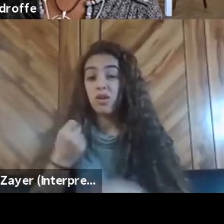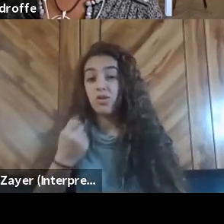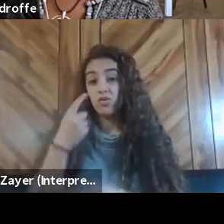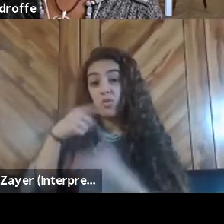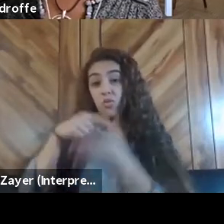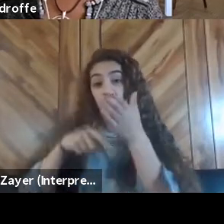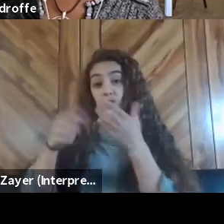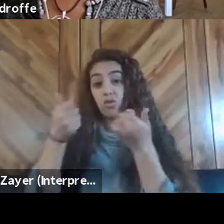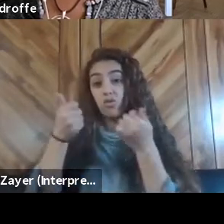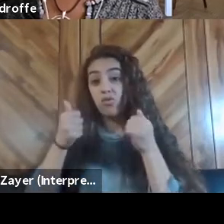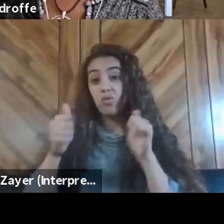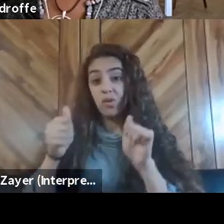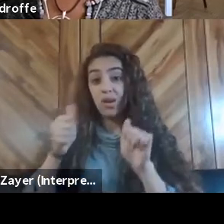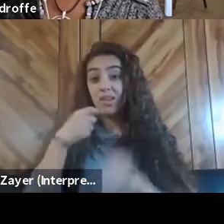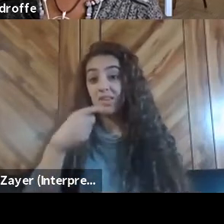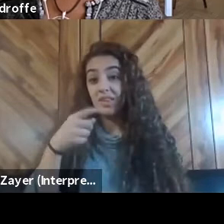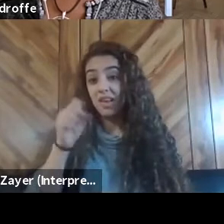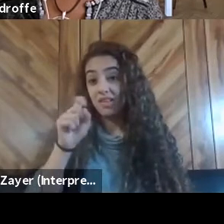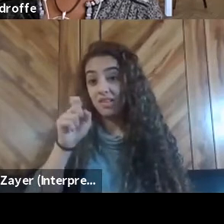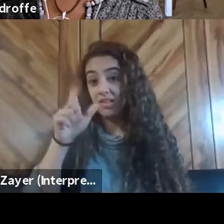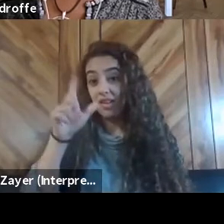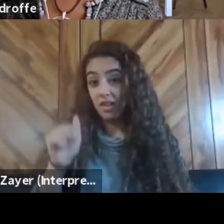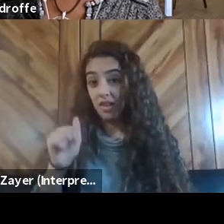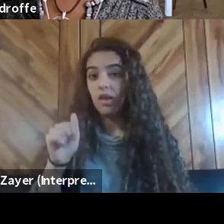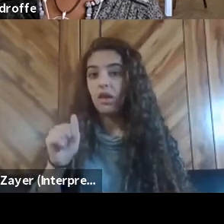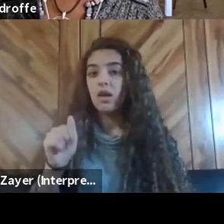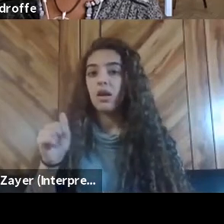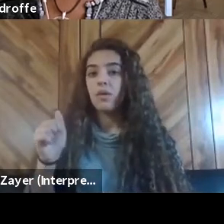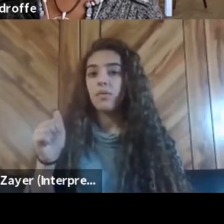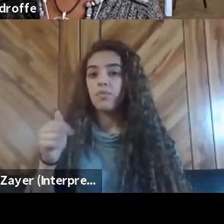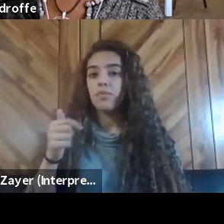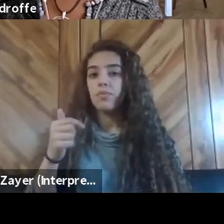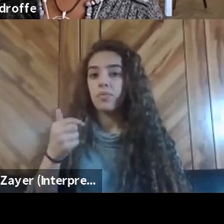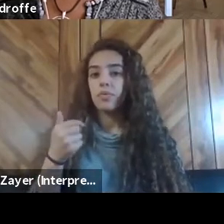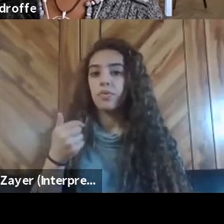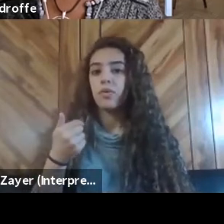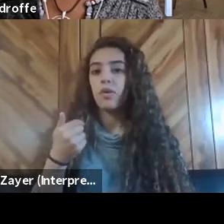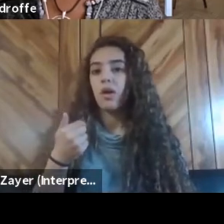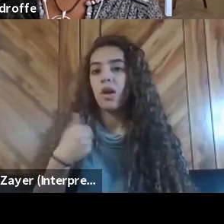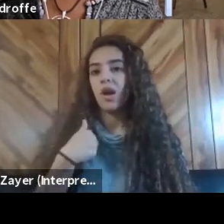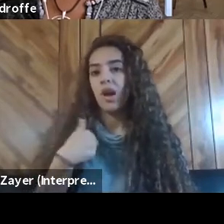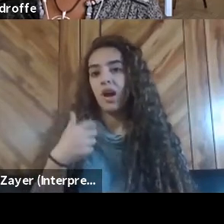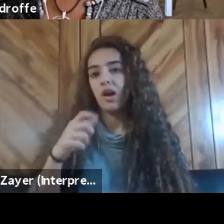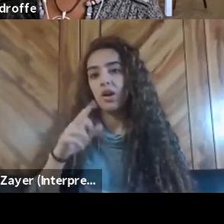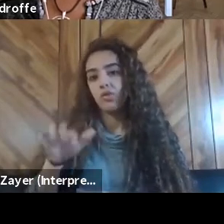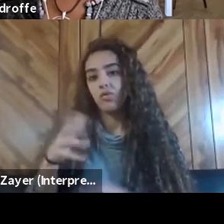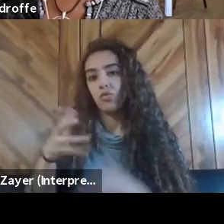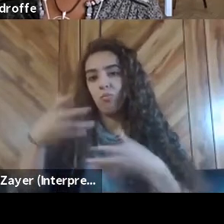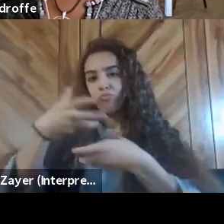Because before we go to next question, I'm going to make this long story short for respect. There comes a time when people